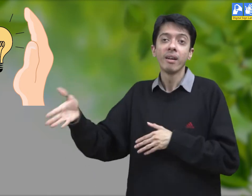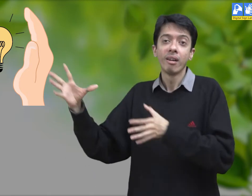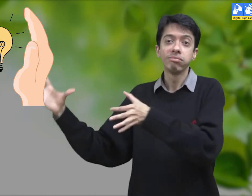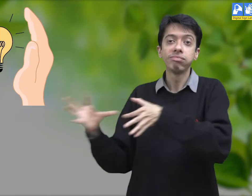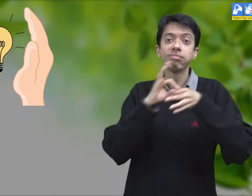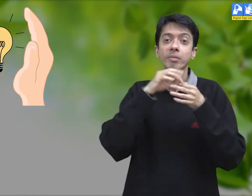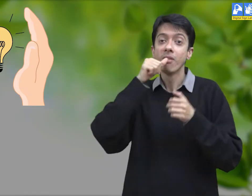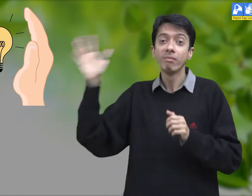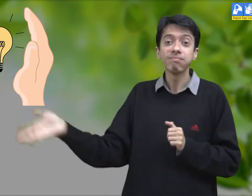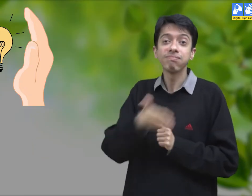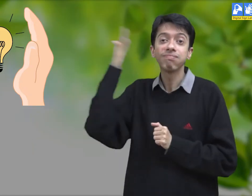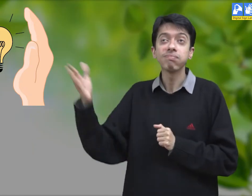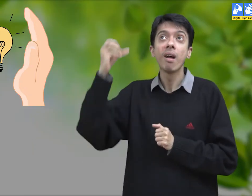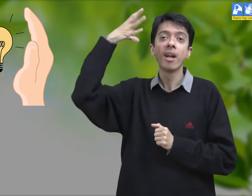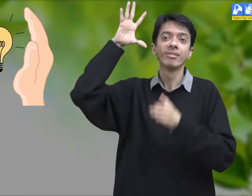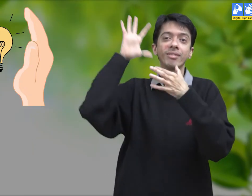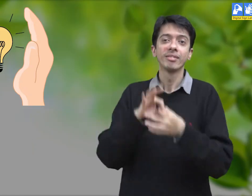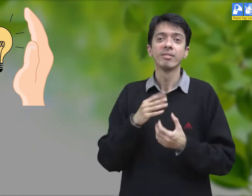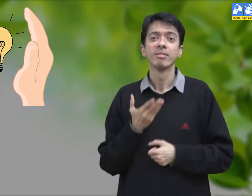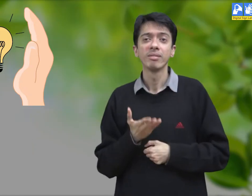It is produced by water.